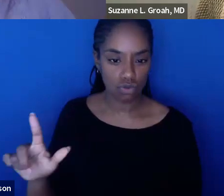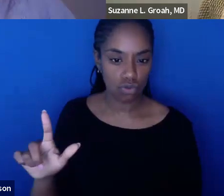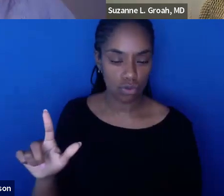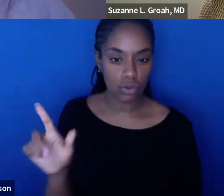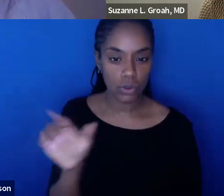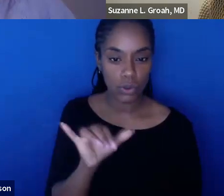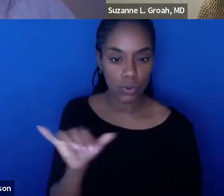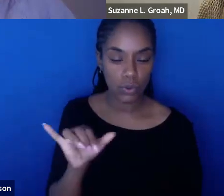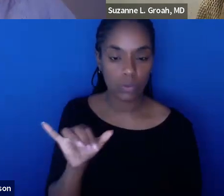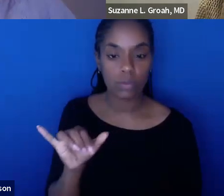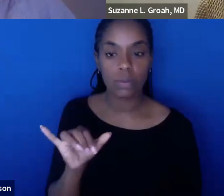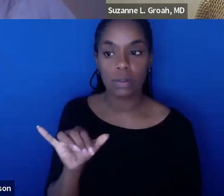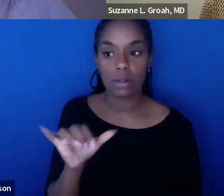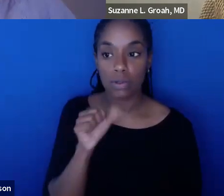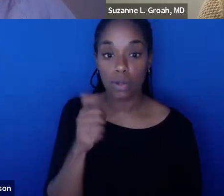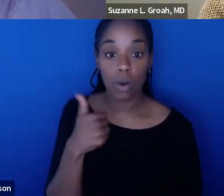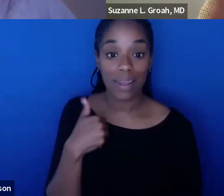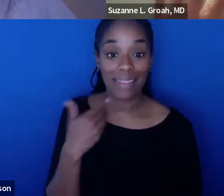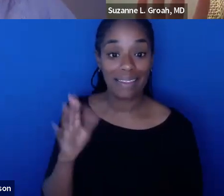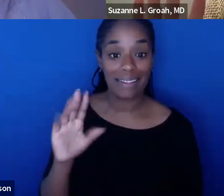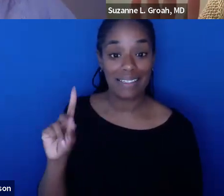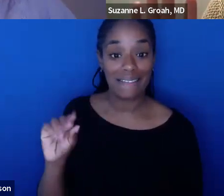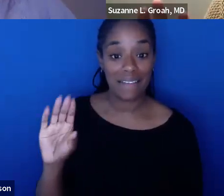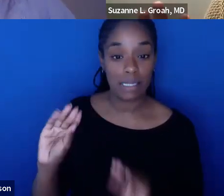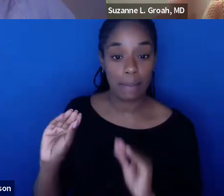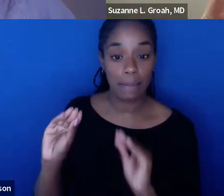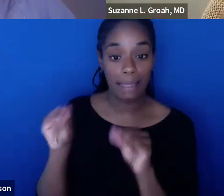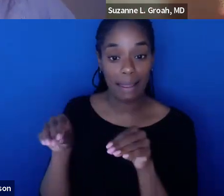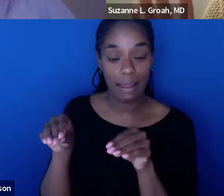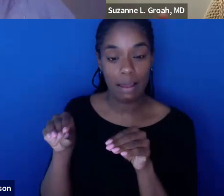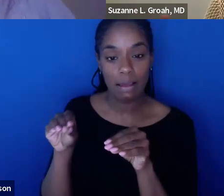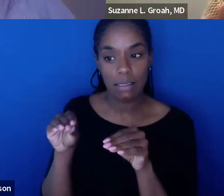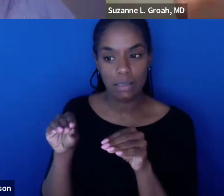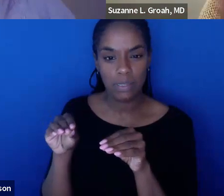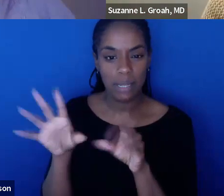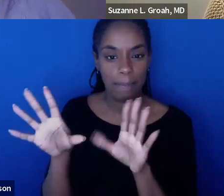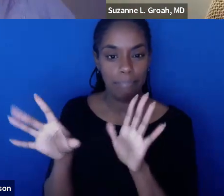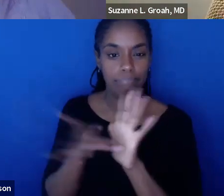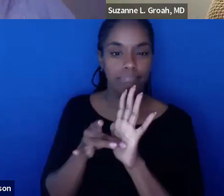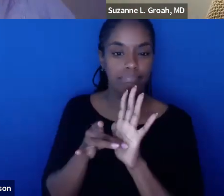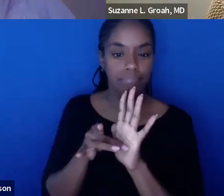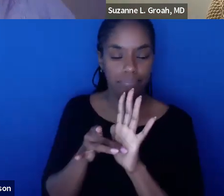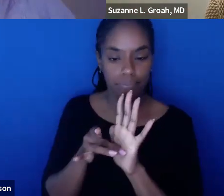you don't get the device implanted and you put a large sticky electrode array on the skin on the outside.